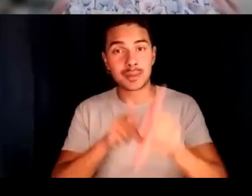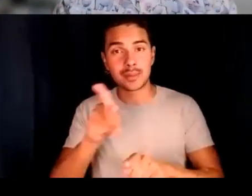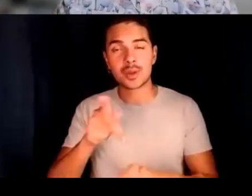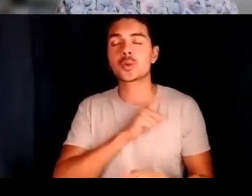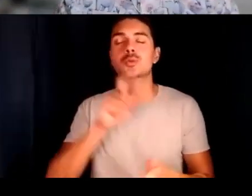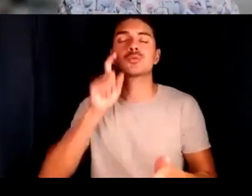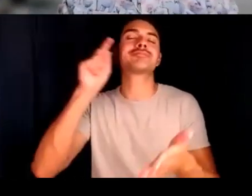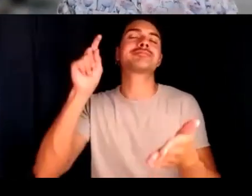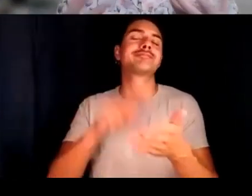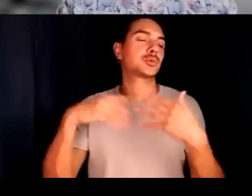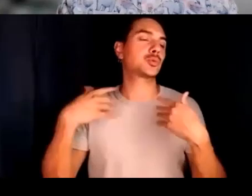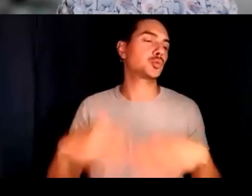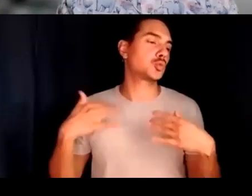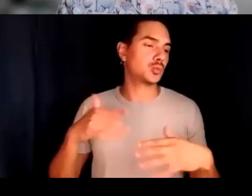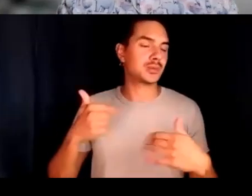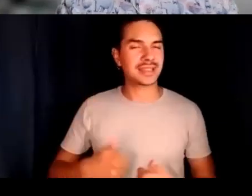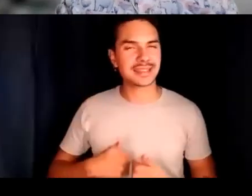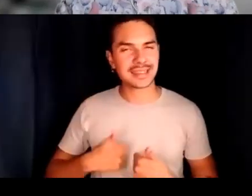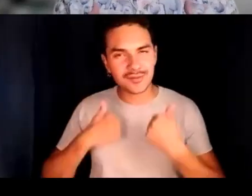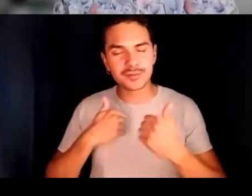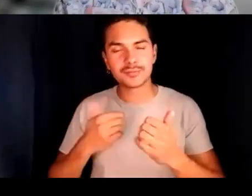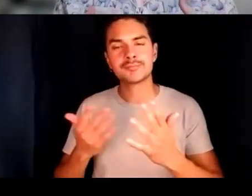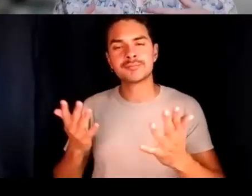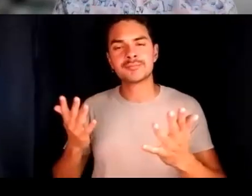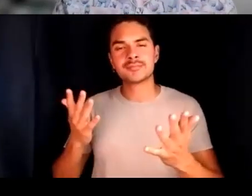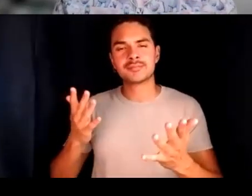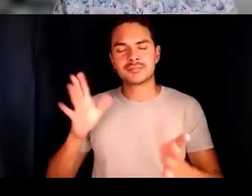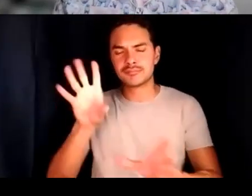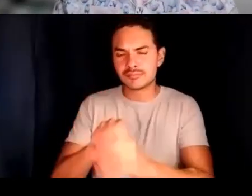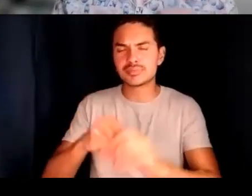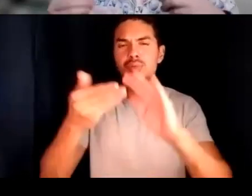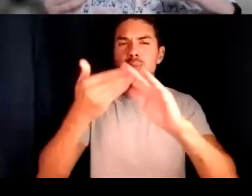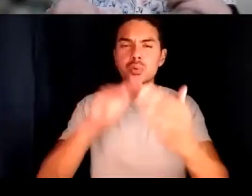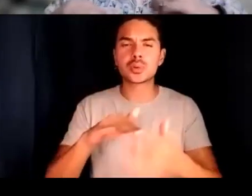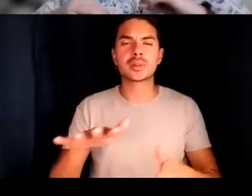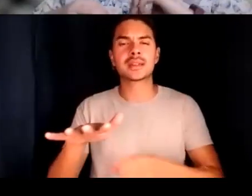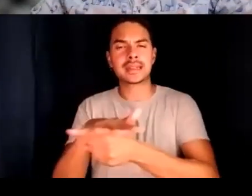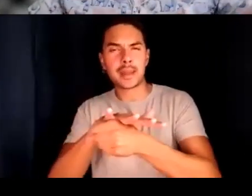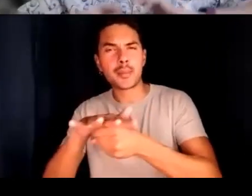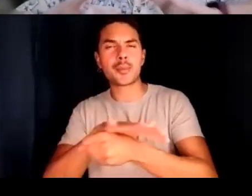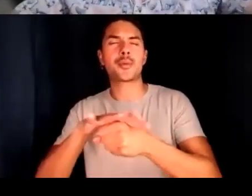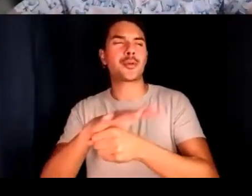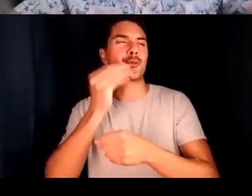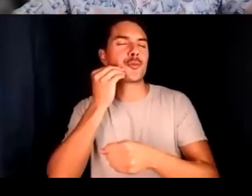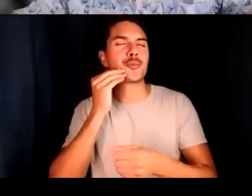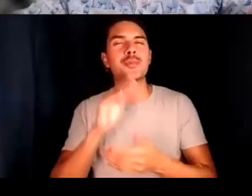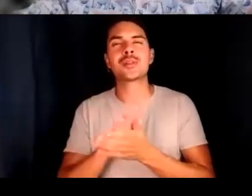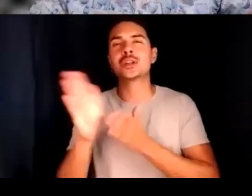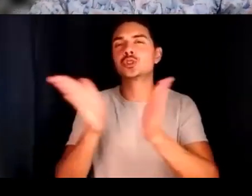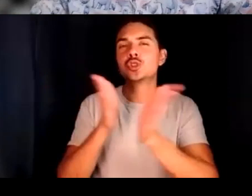and in our neighborhoods and in our services. And really, you know, make that effort